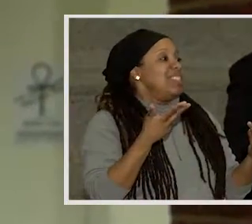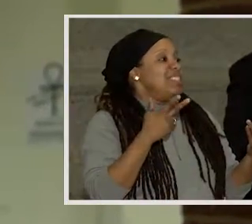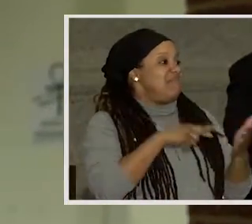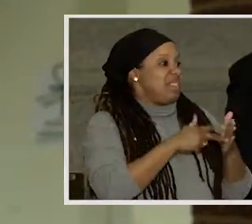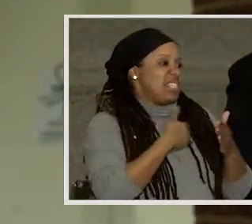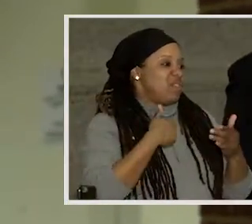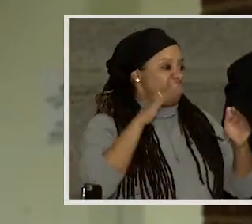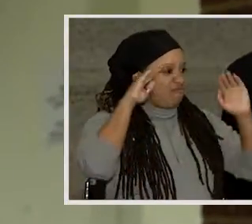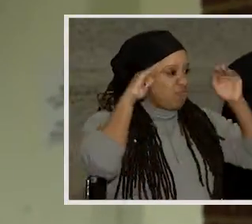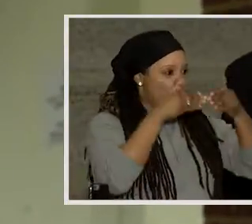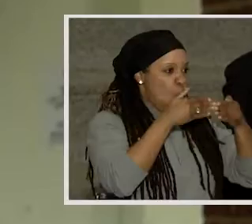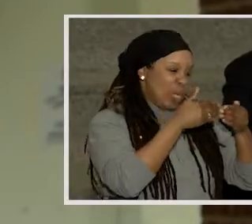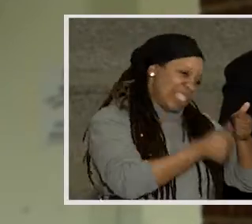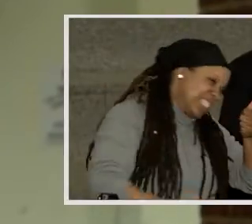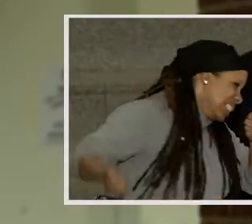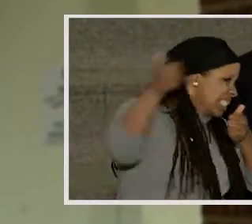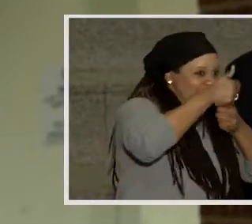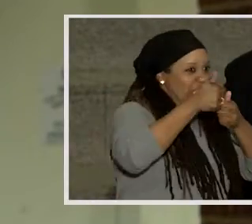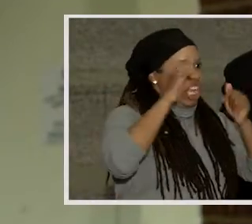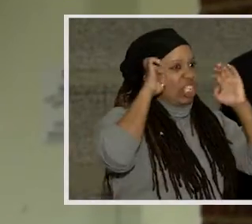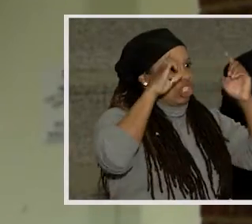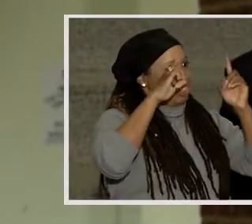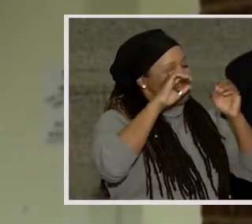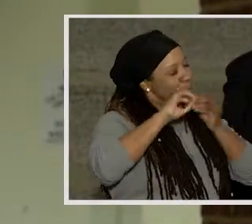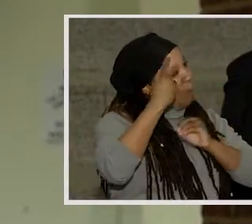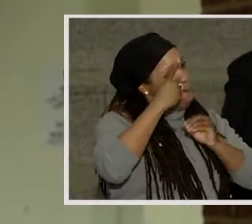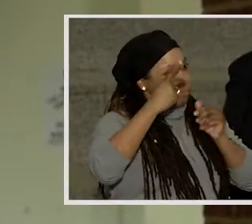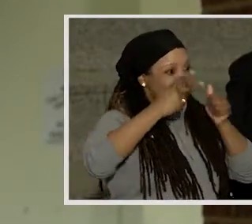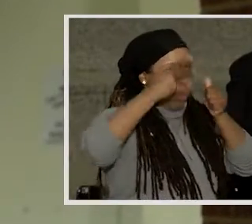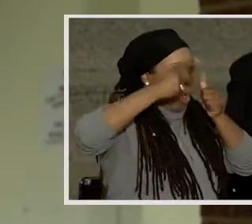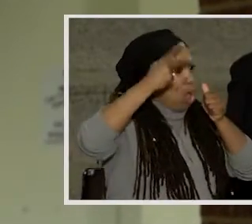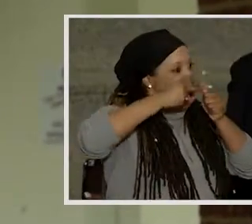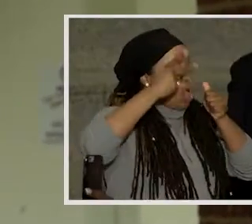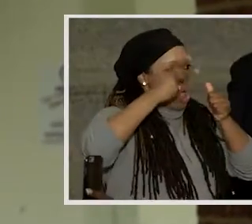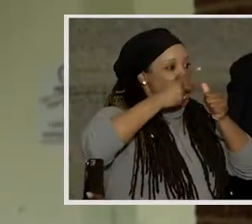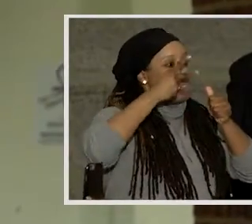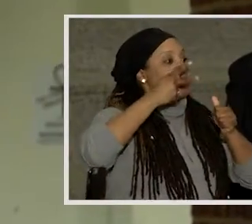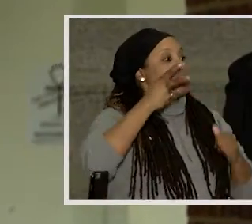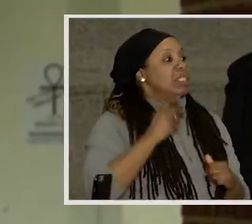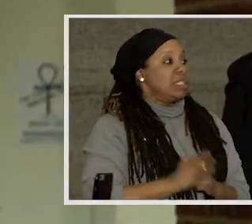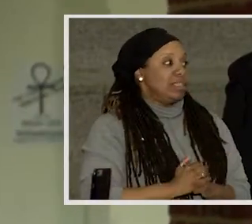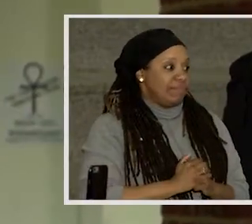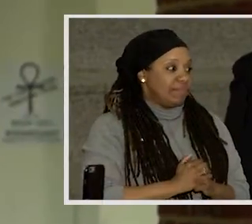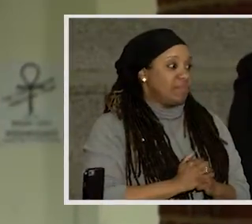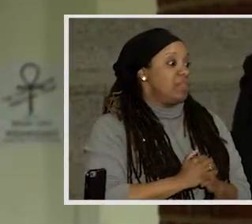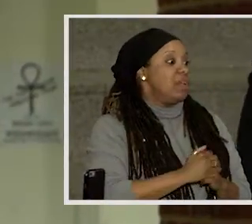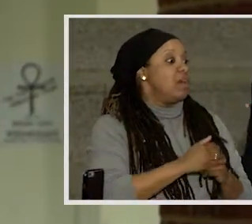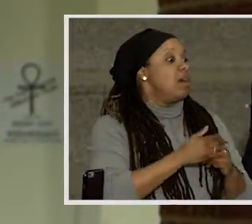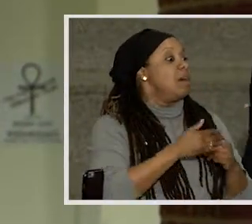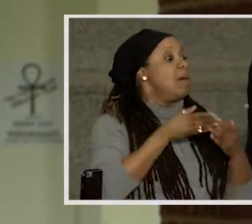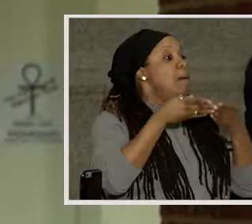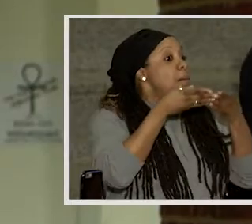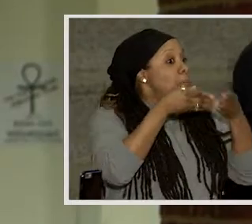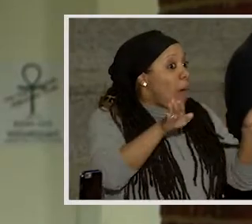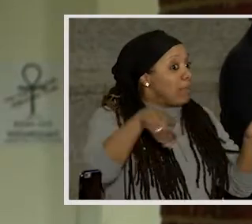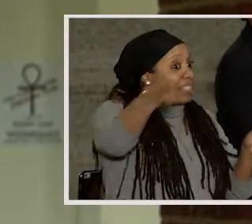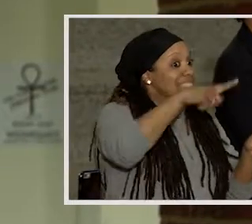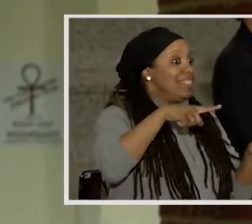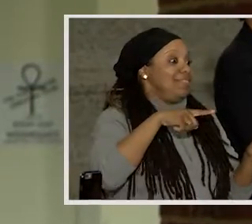WE PAID FOR THAT -- ACTUALLY, NO, WE MAINTAINED PUBLIC SAFETY AT 16. WE QUADRUPLED JOBS AND ECONOMIC